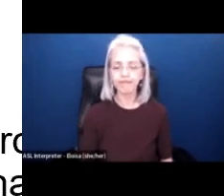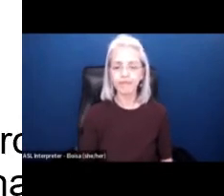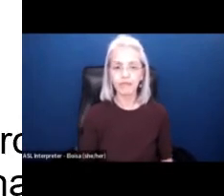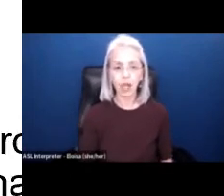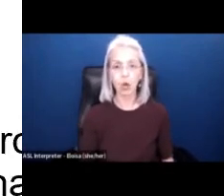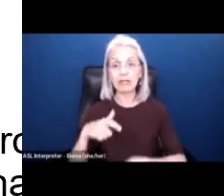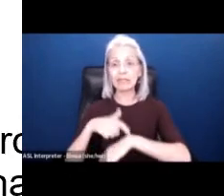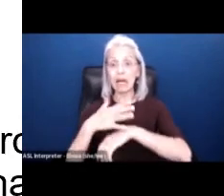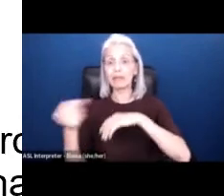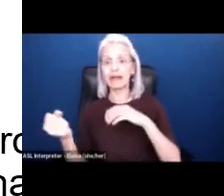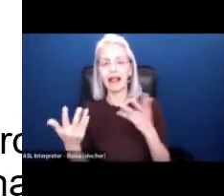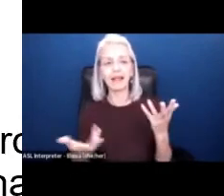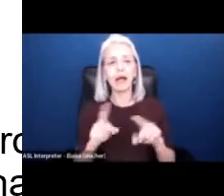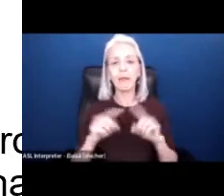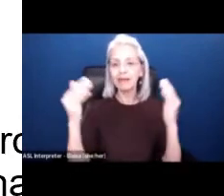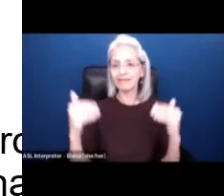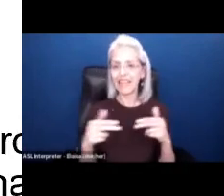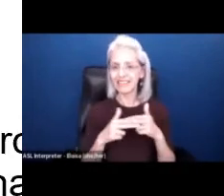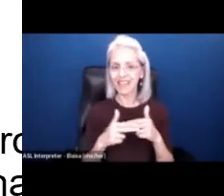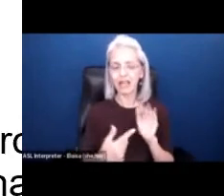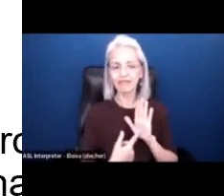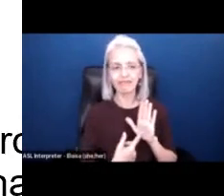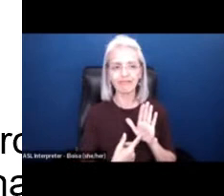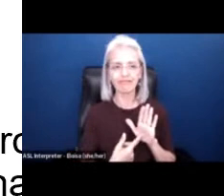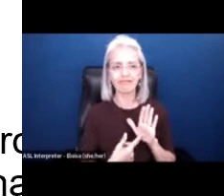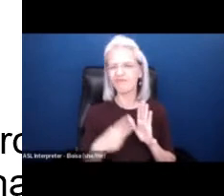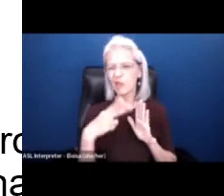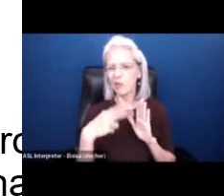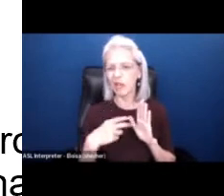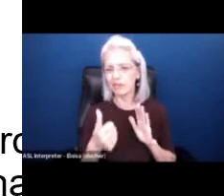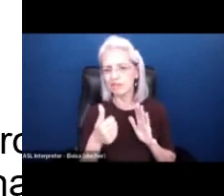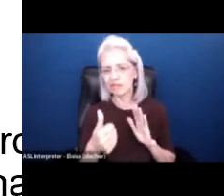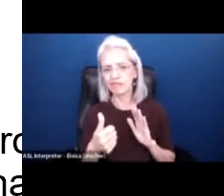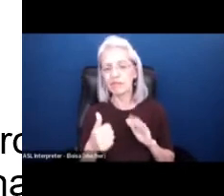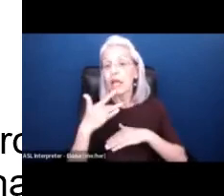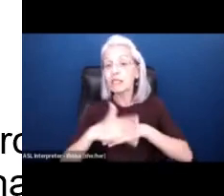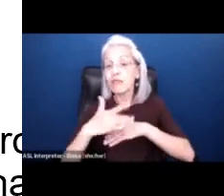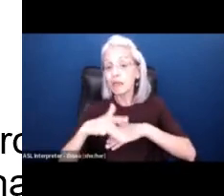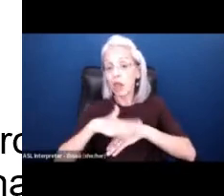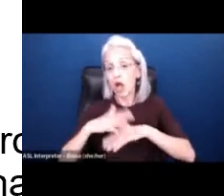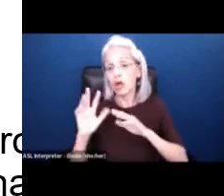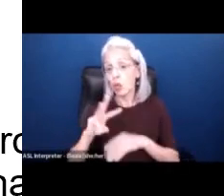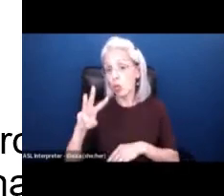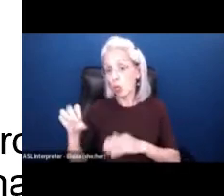time but the next slide you can read as available on the on the website and then in the